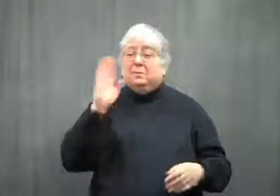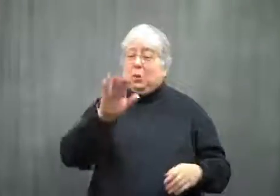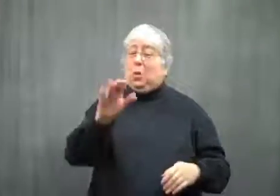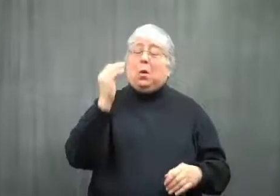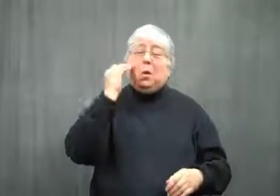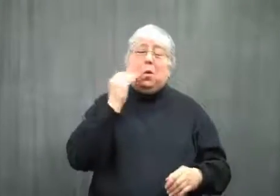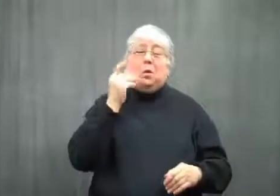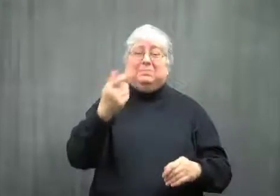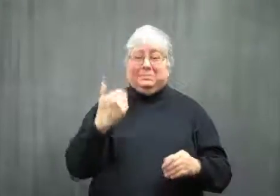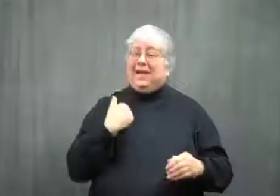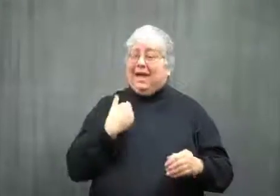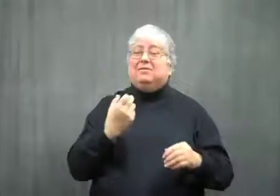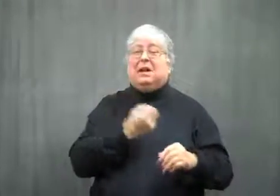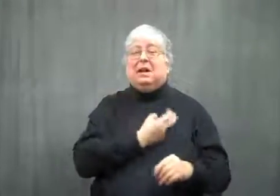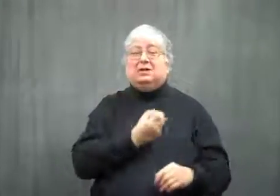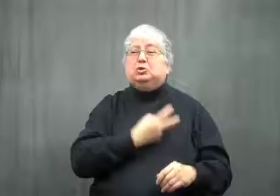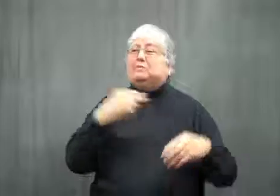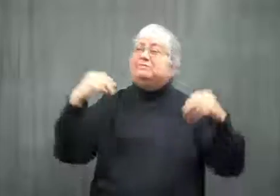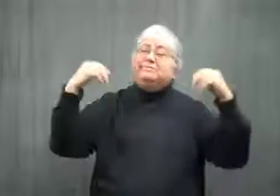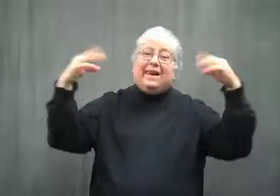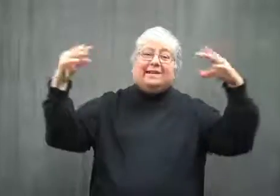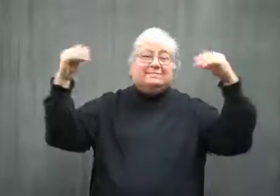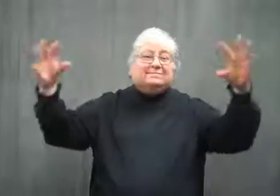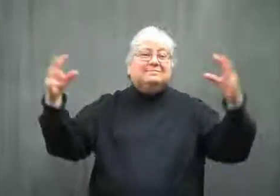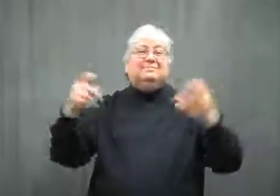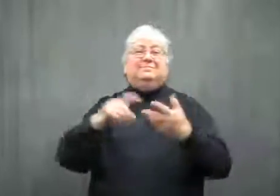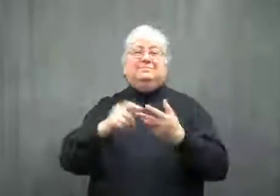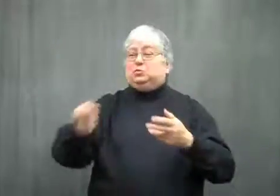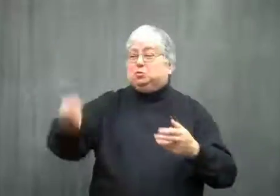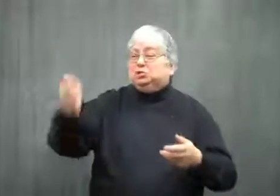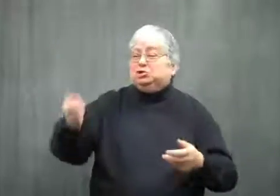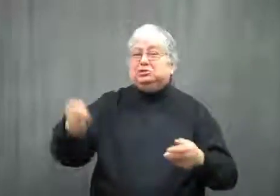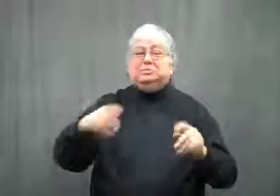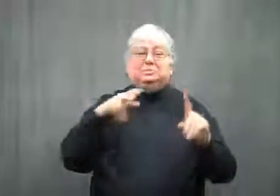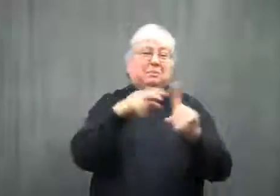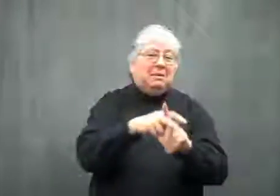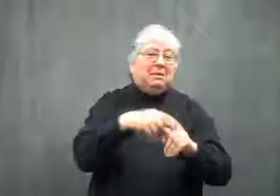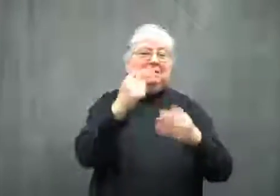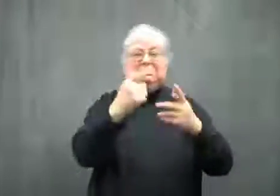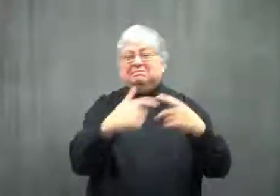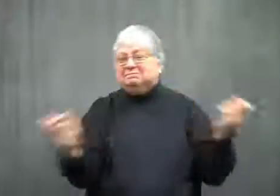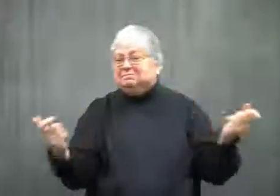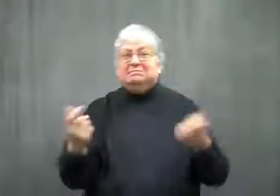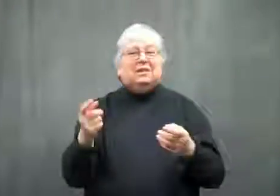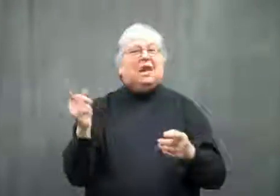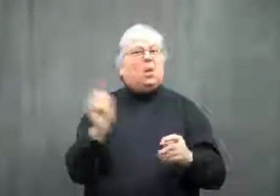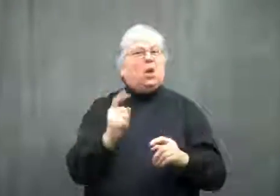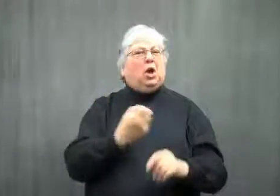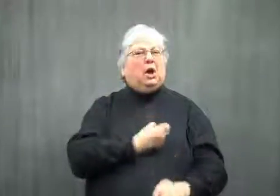You have electric lights and plugs and so forth in your home. Where does that electricity come from?